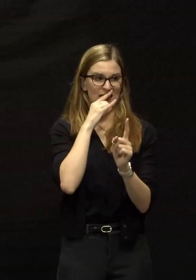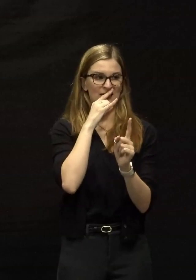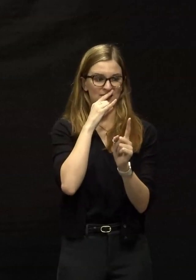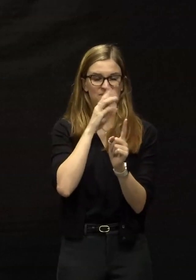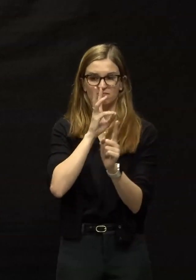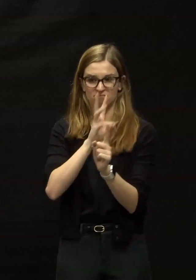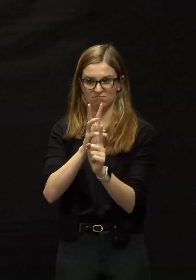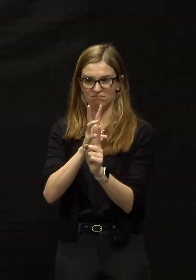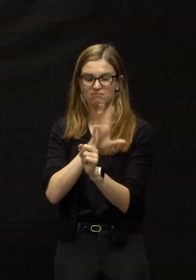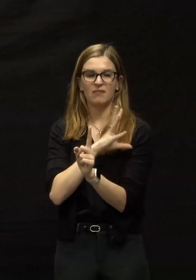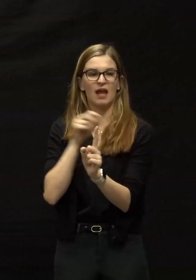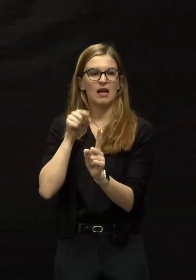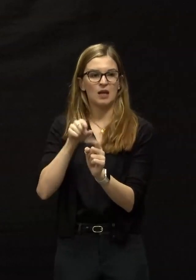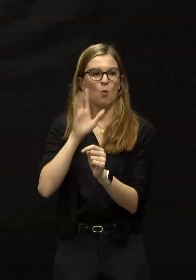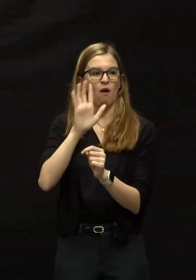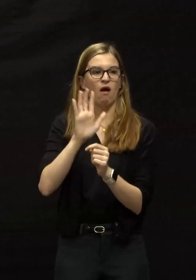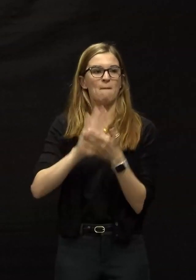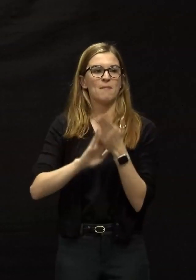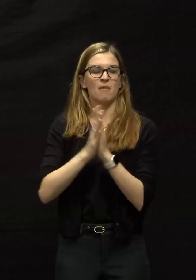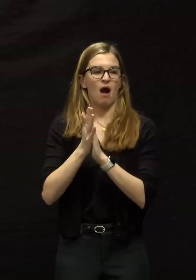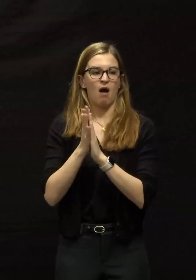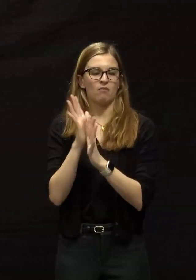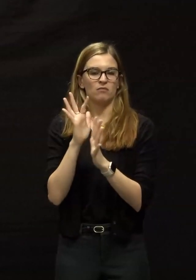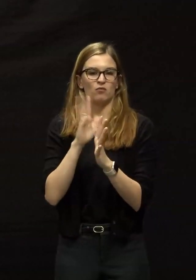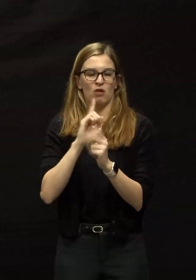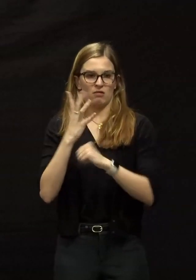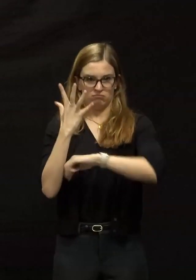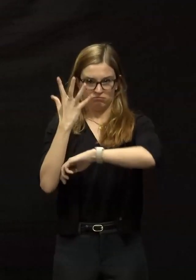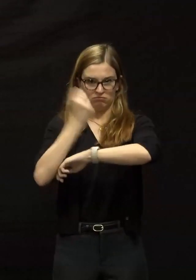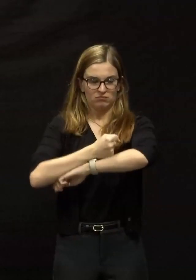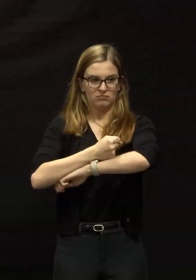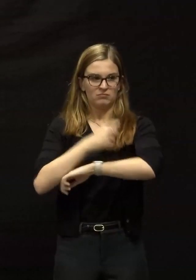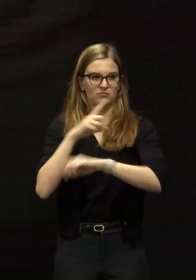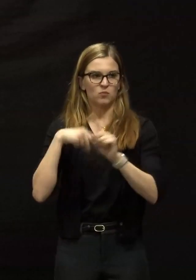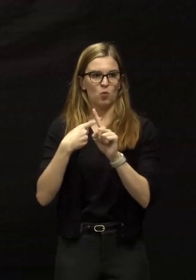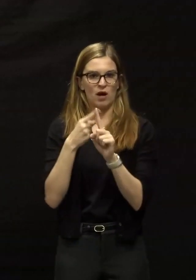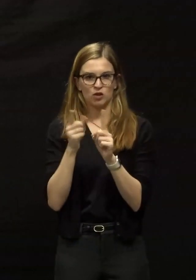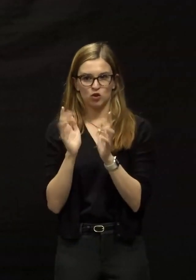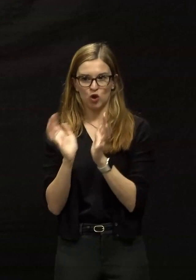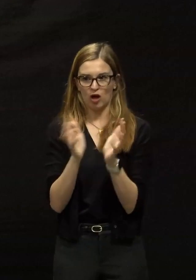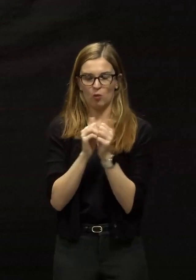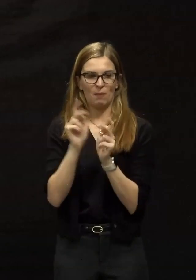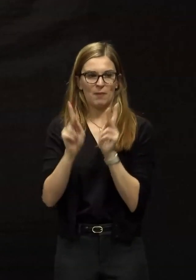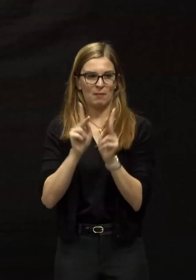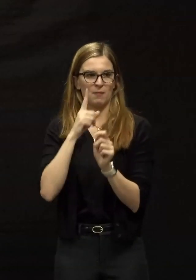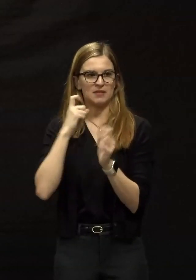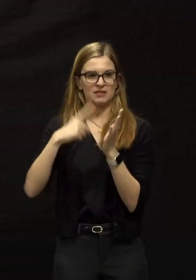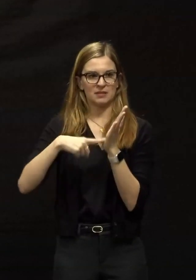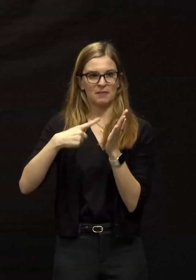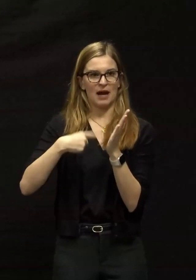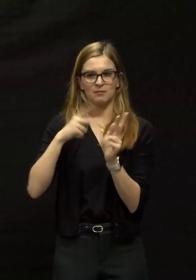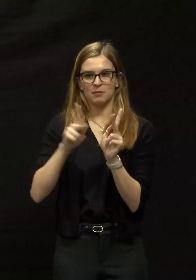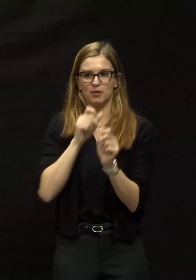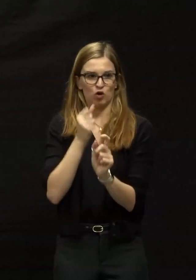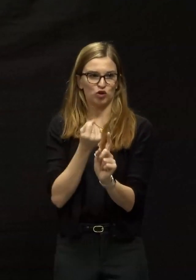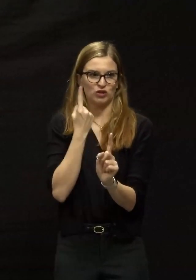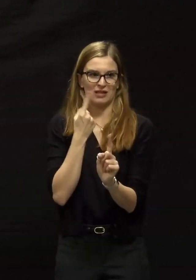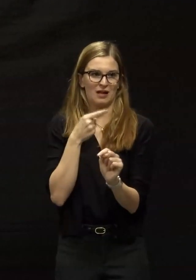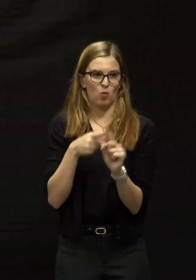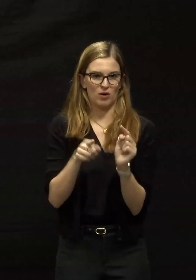We had a young kid who was six years old and he would become, he would just shut down when he was having a conversation with somebody